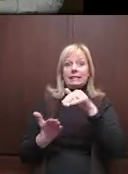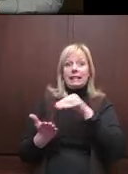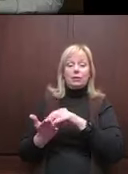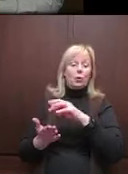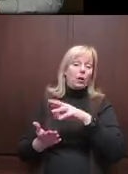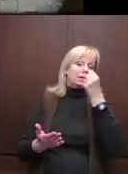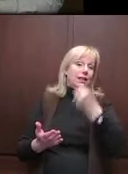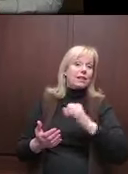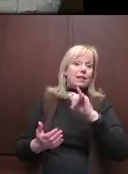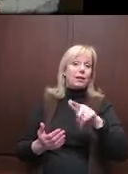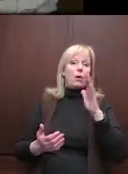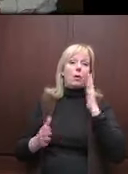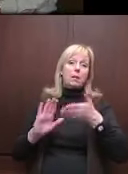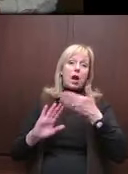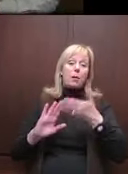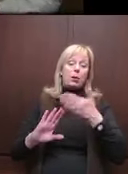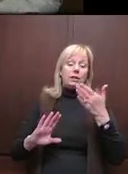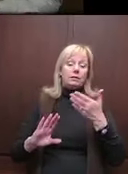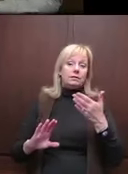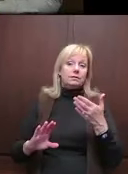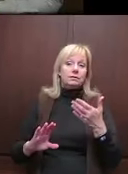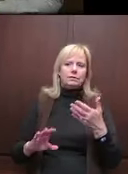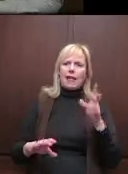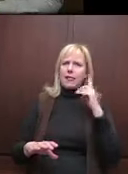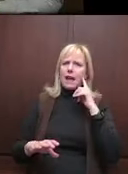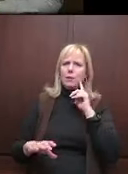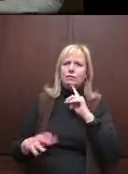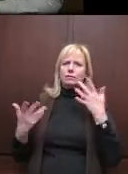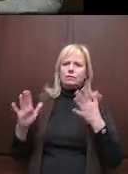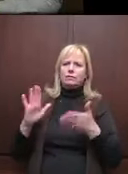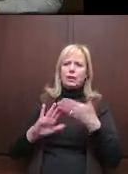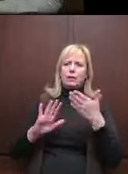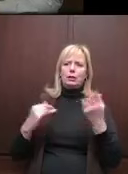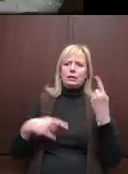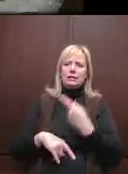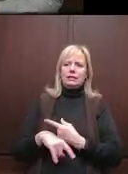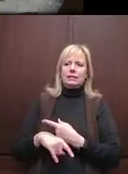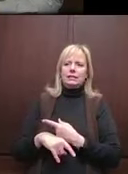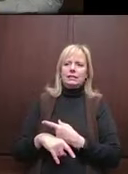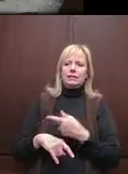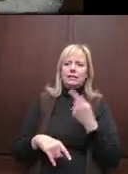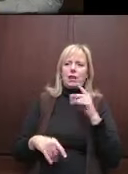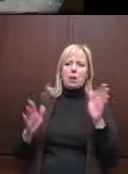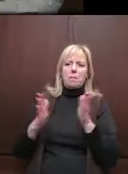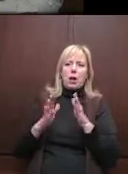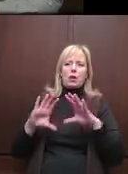it's going to be operational. Matter of fact, it was operational today for a small group to try to break